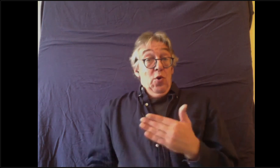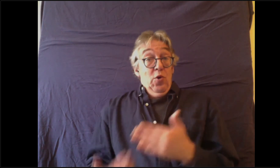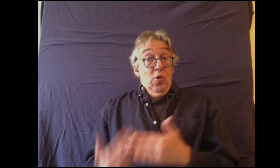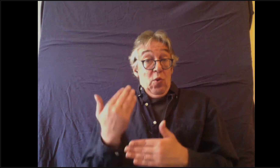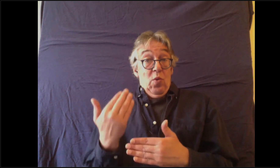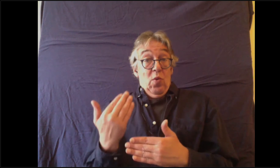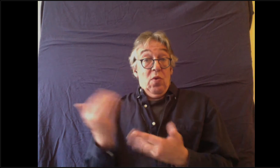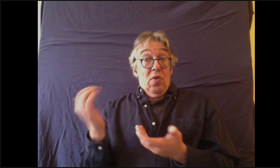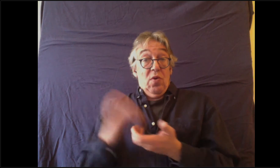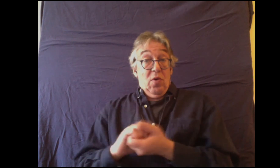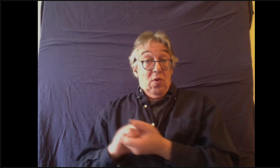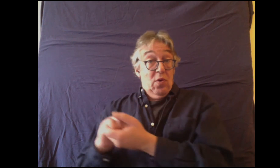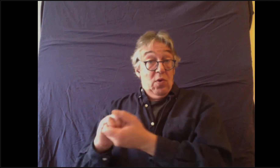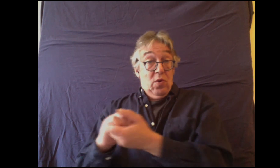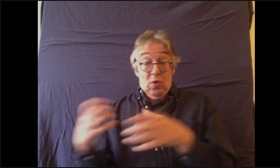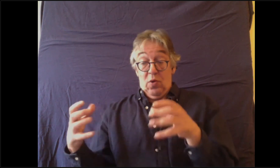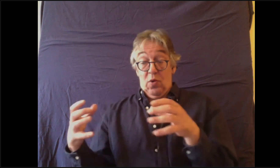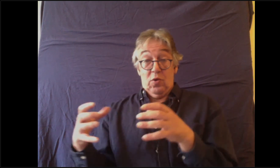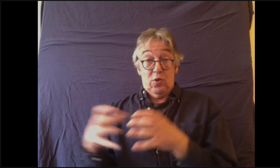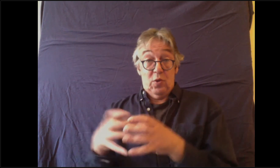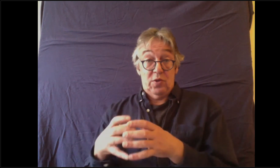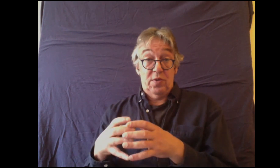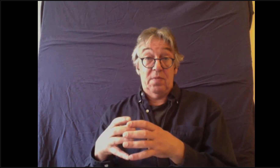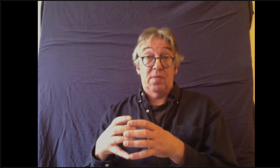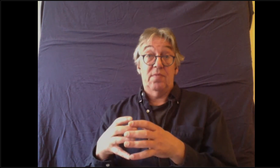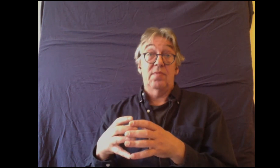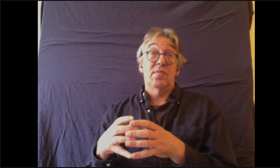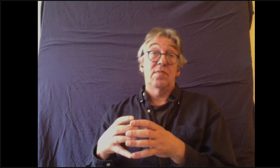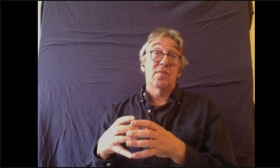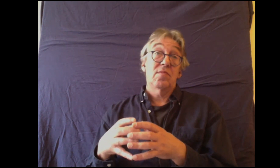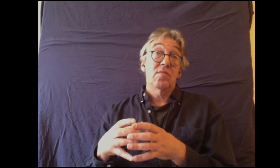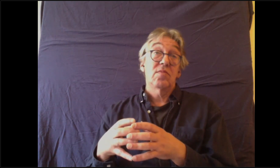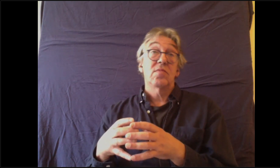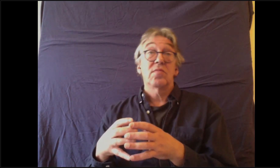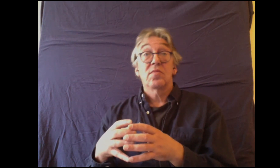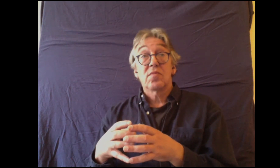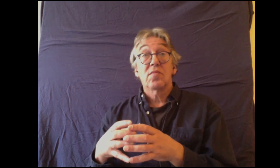and that I think promises is that a country like Norway